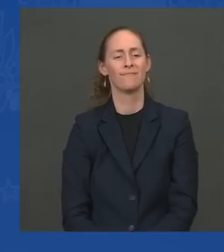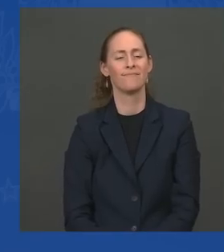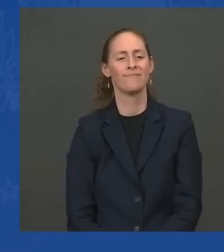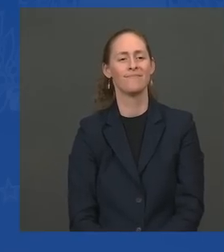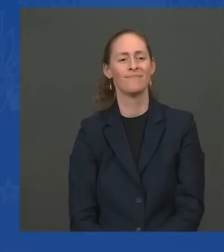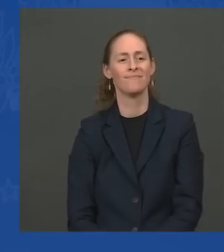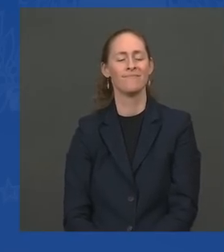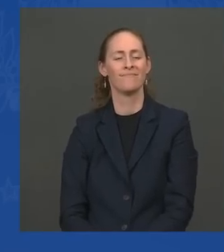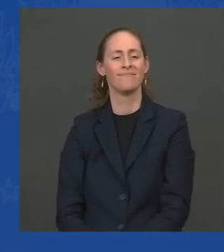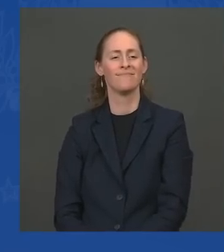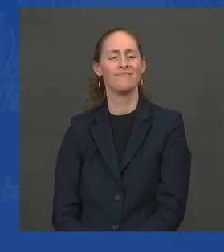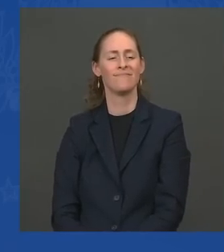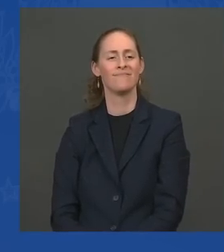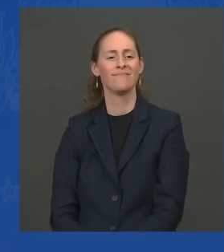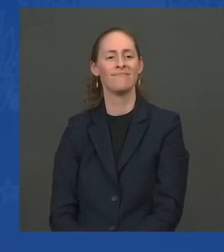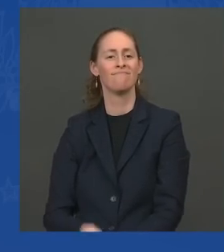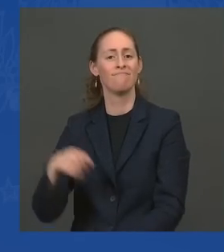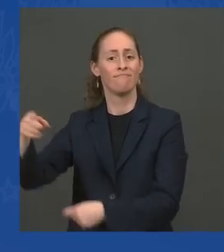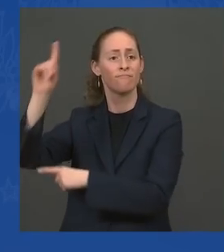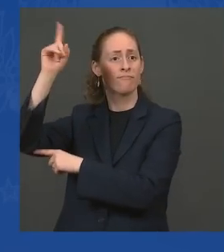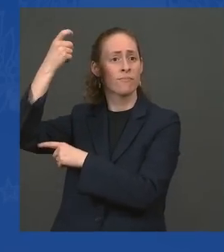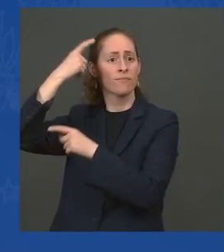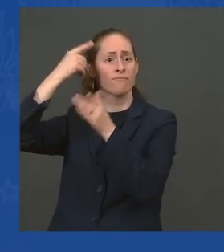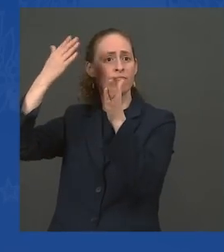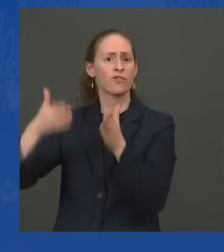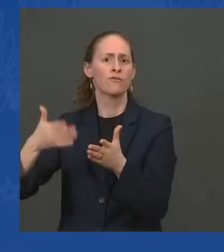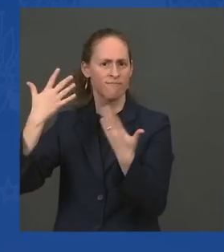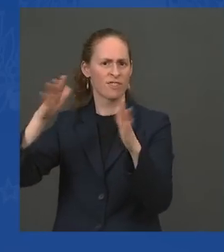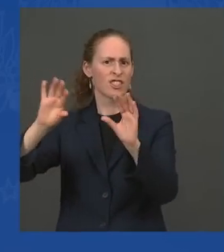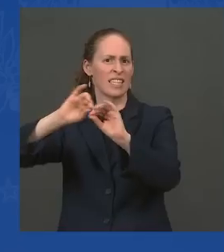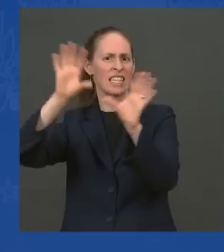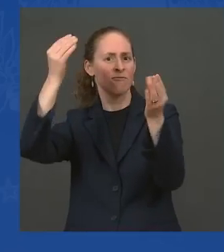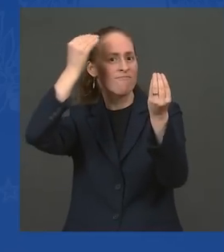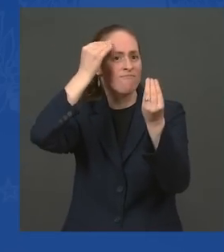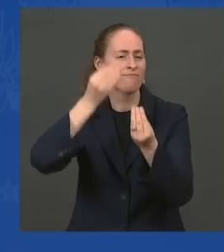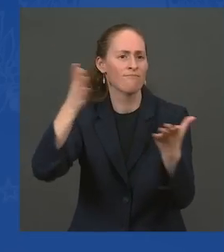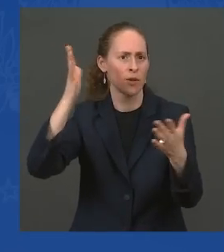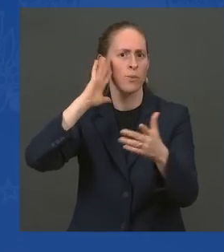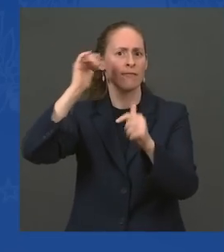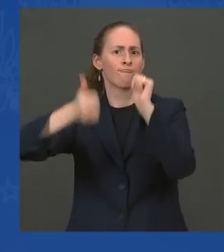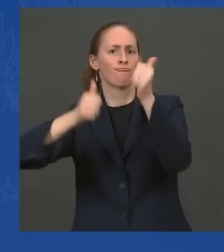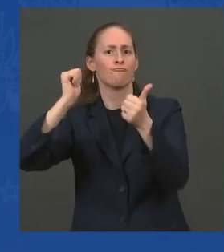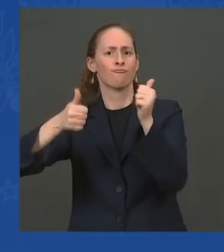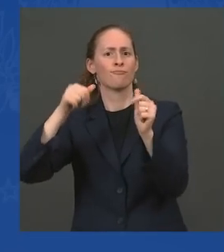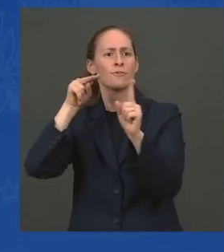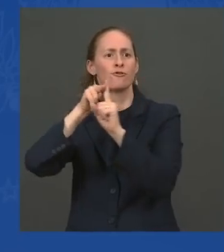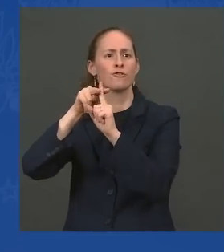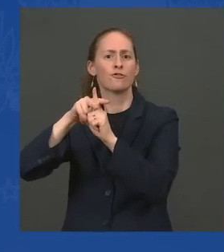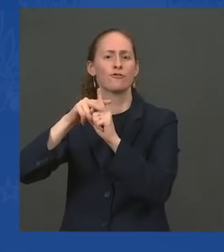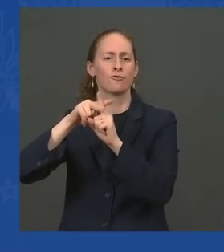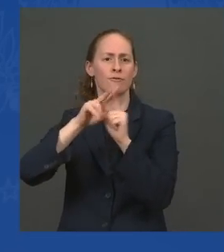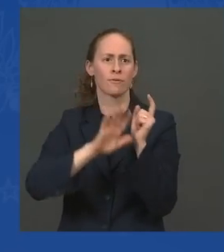to expand electric charging stations along key travel routes across the state. And a few weeks ago, GM announced